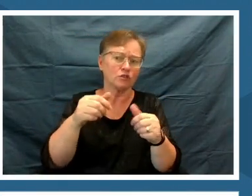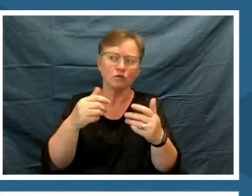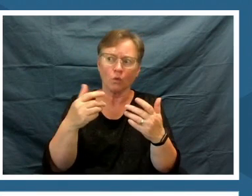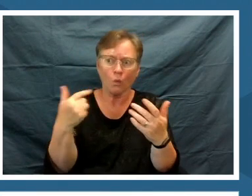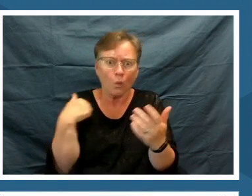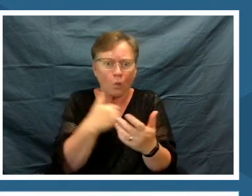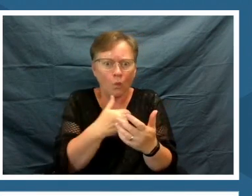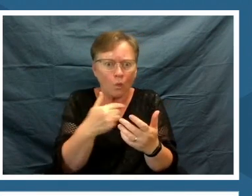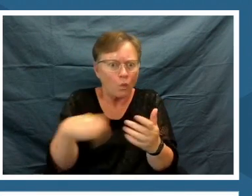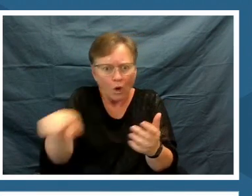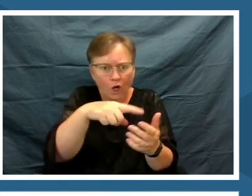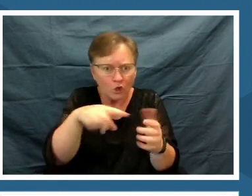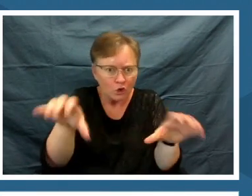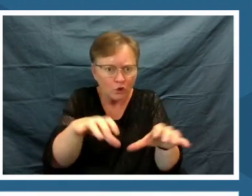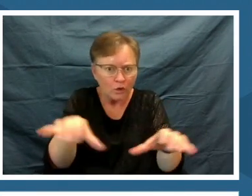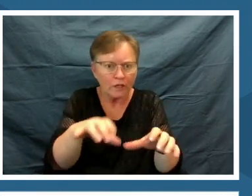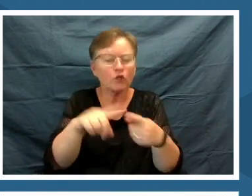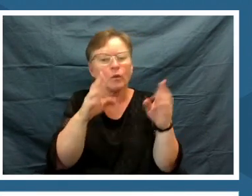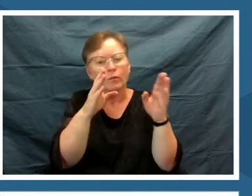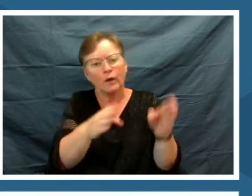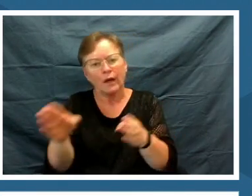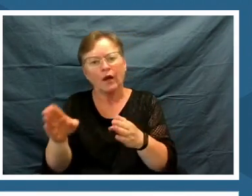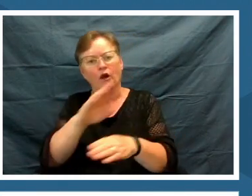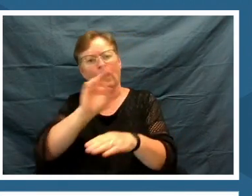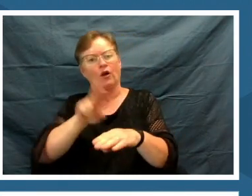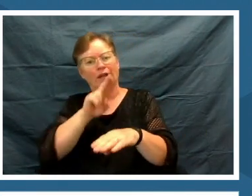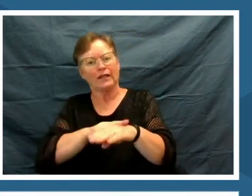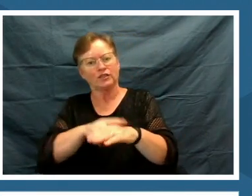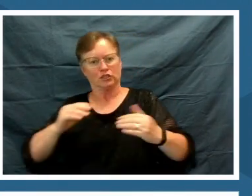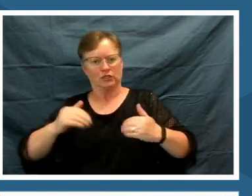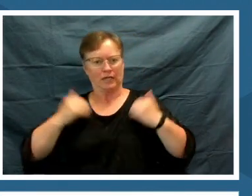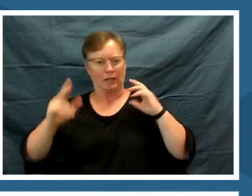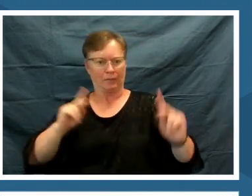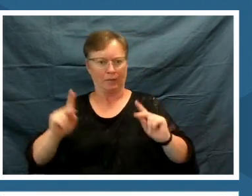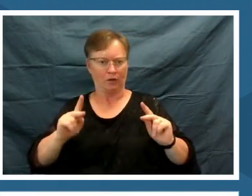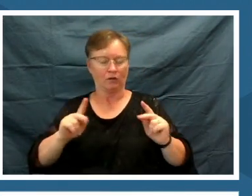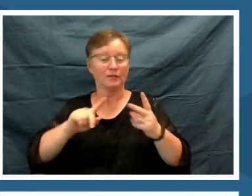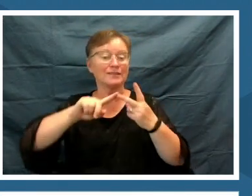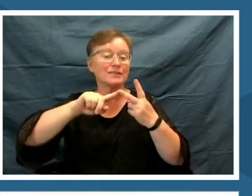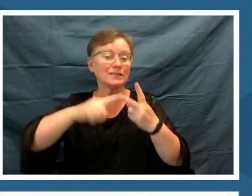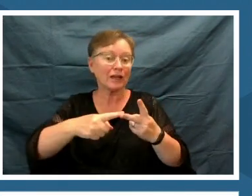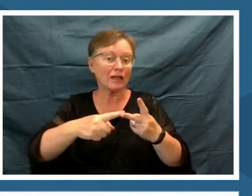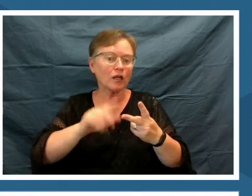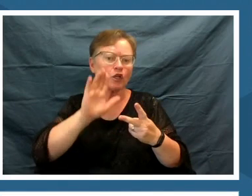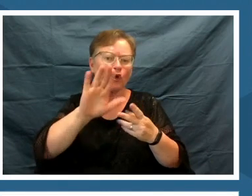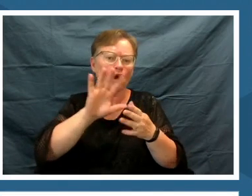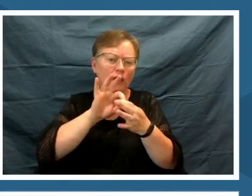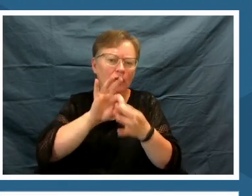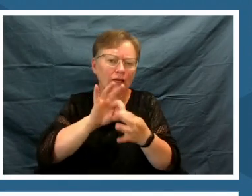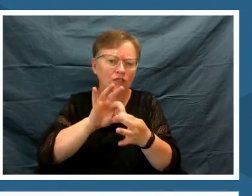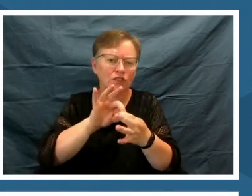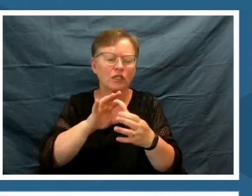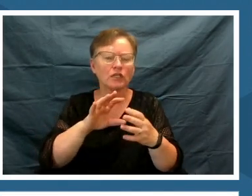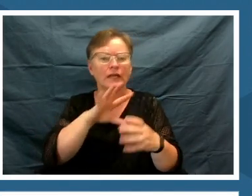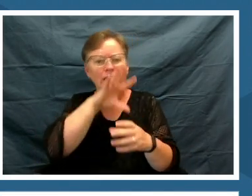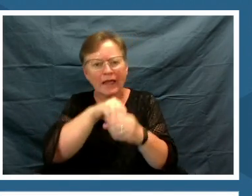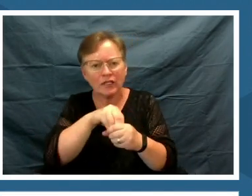prepare the nation's young people two your connection and engagement to this work and our efforts don't stop